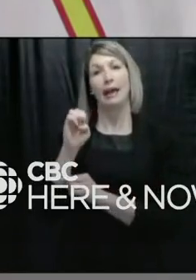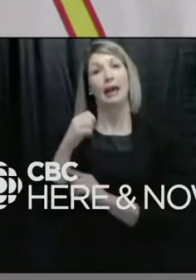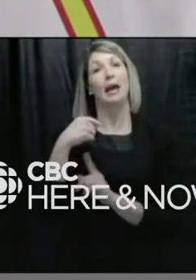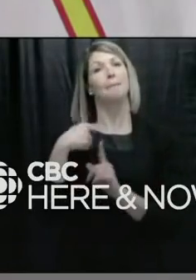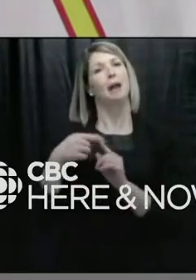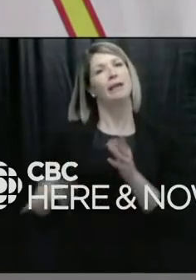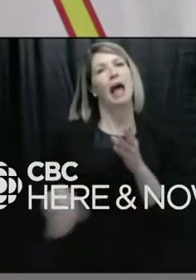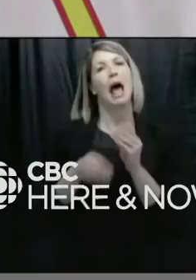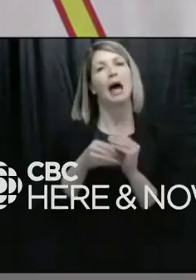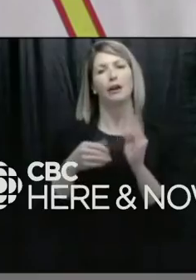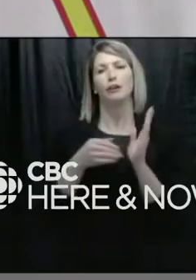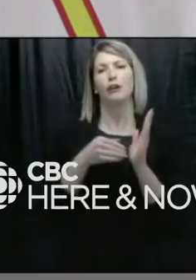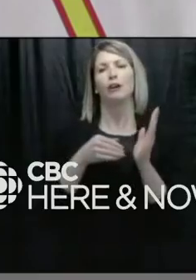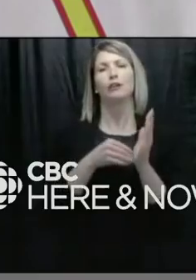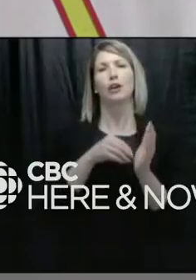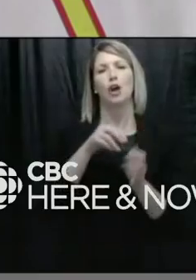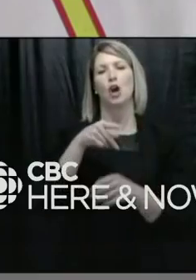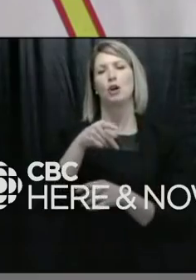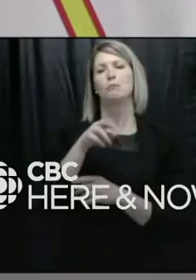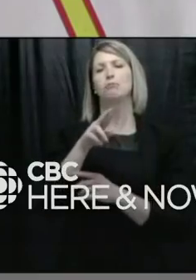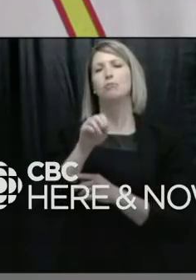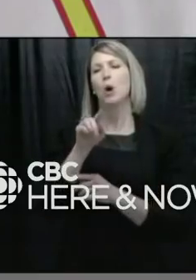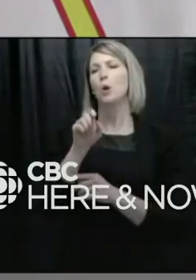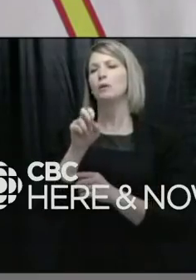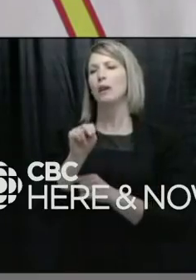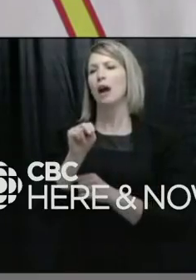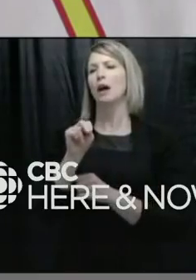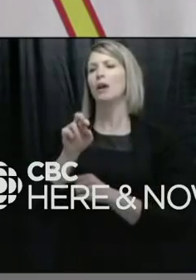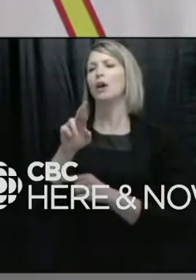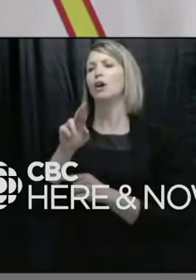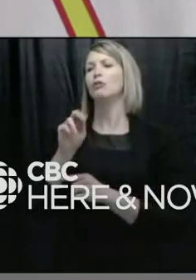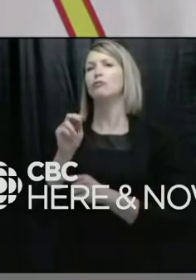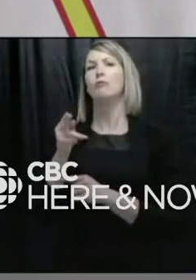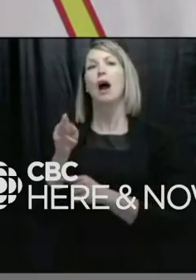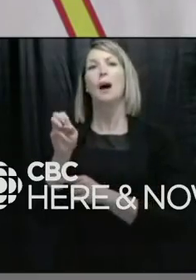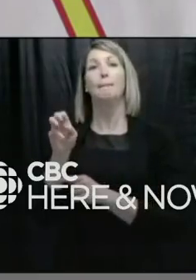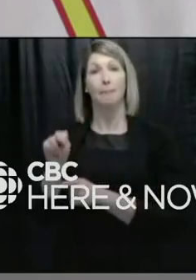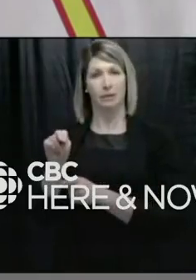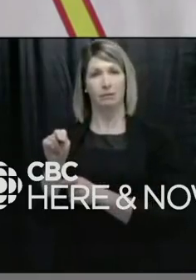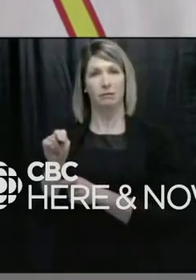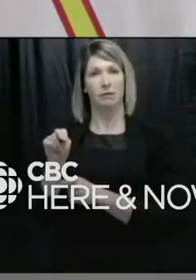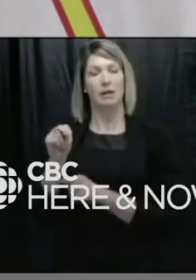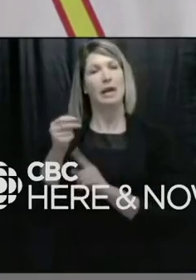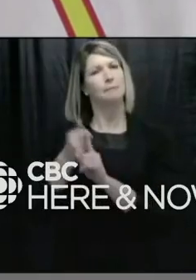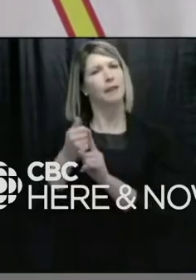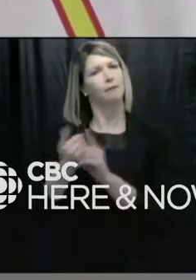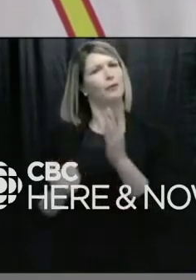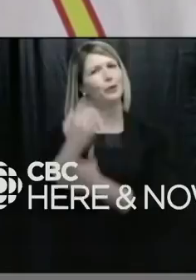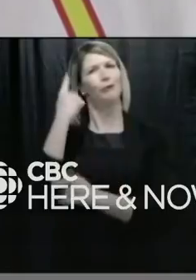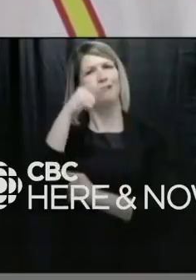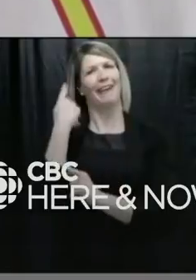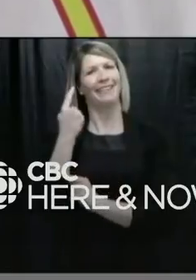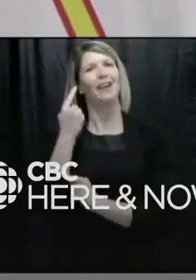DR. FITZGERALD, AND DR. RAMEN, I WANT TO INTRODUCE DR. RAMEN AS